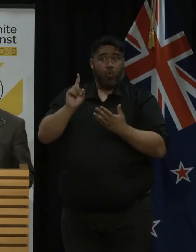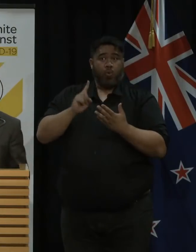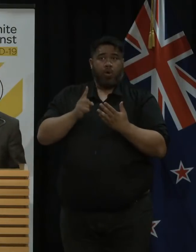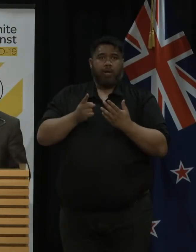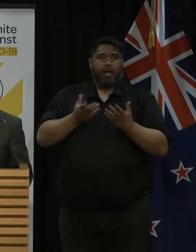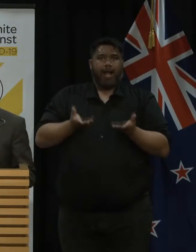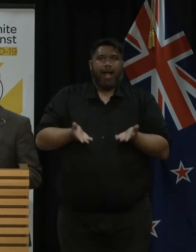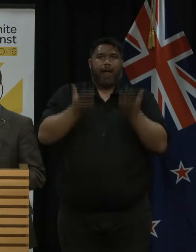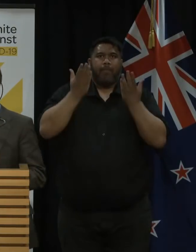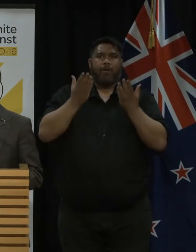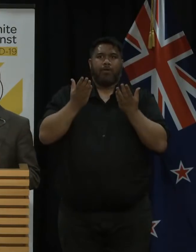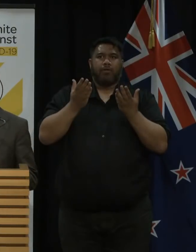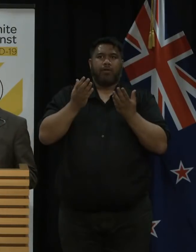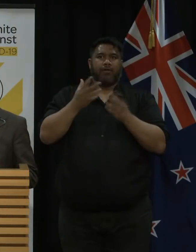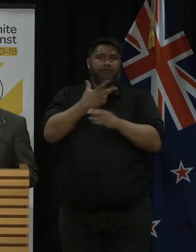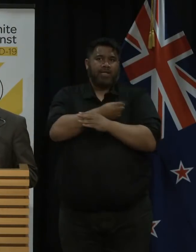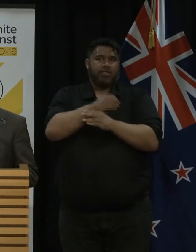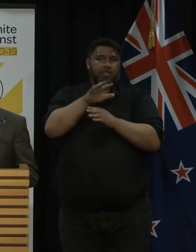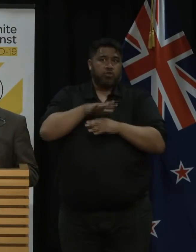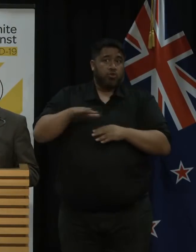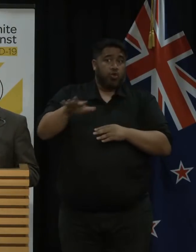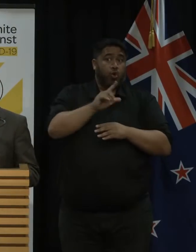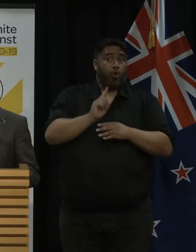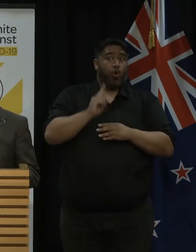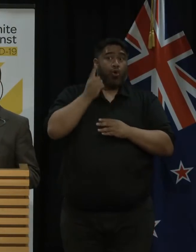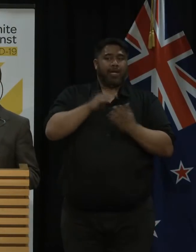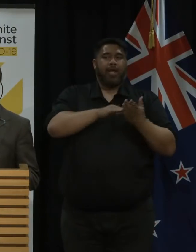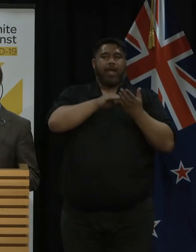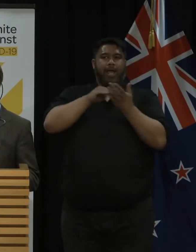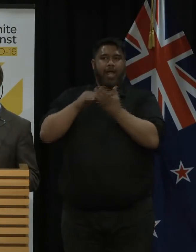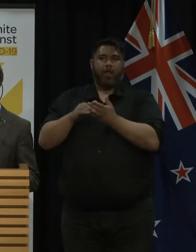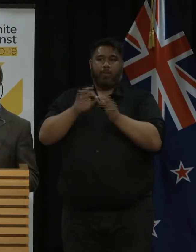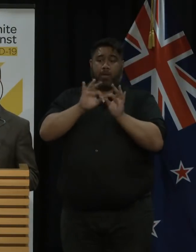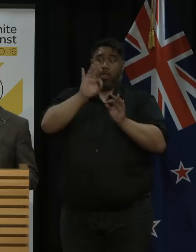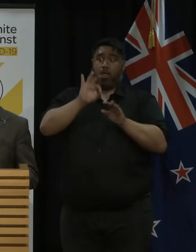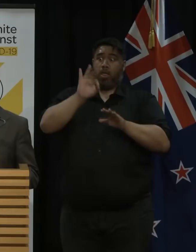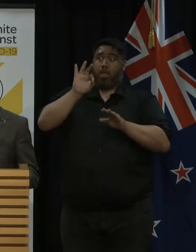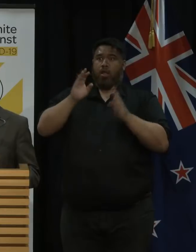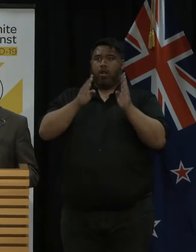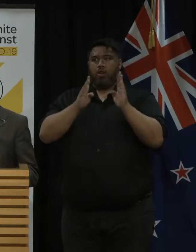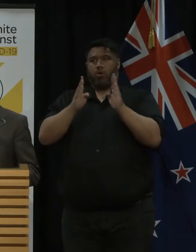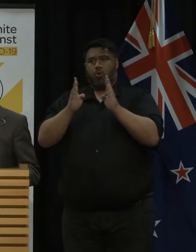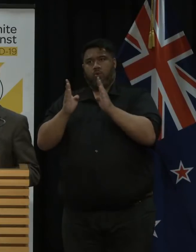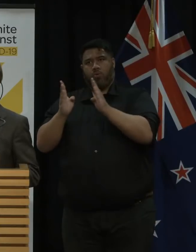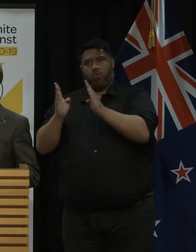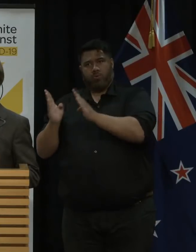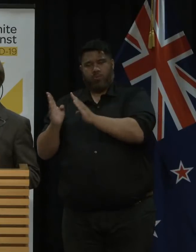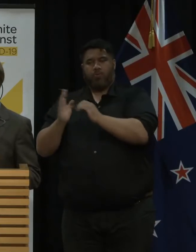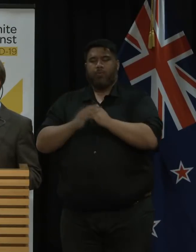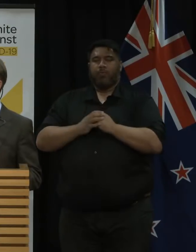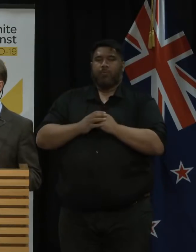median projection. The key point is we are seeing